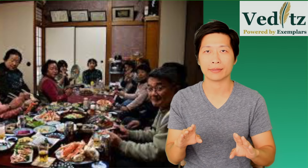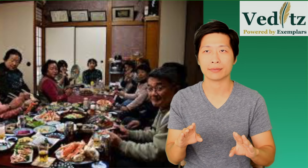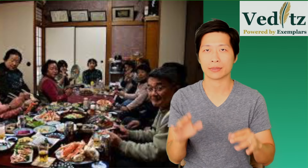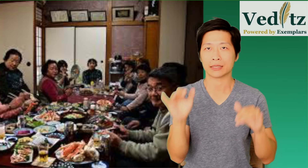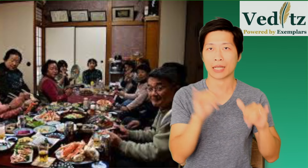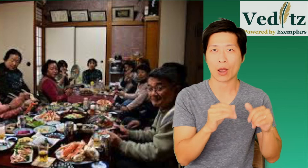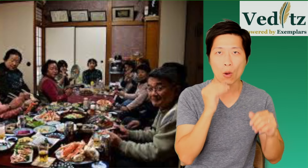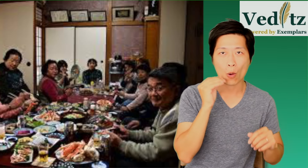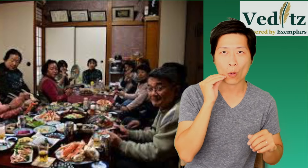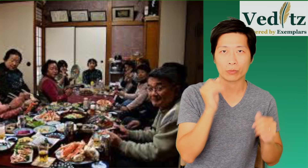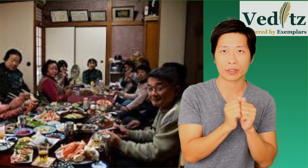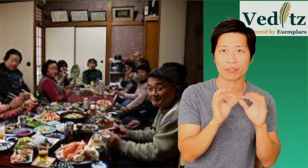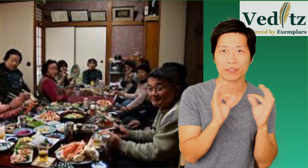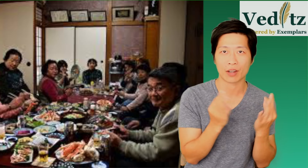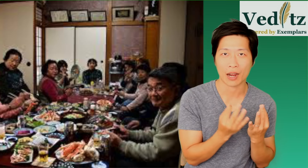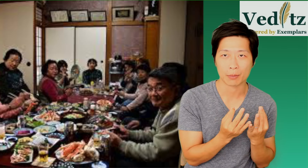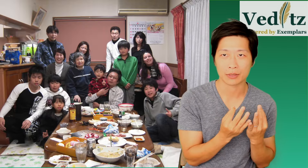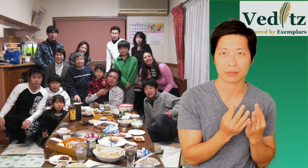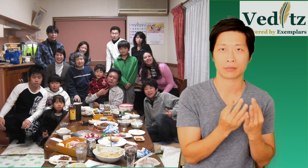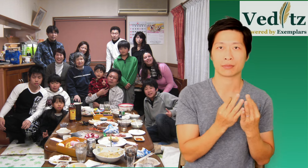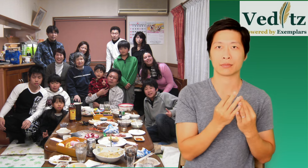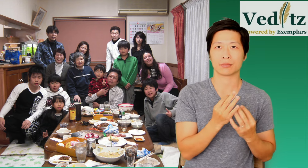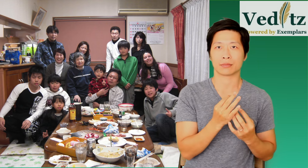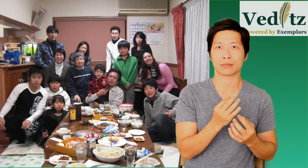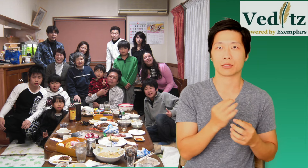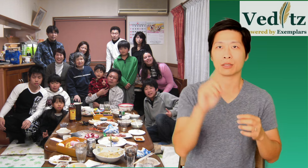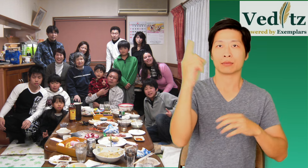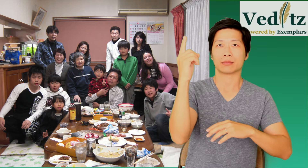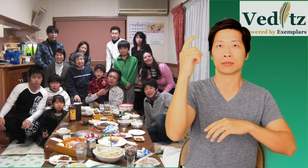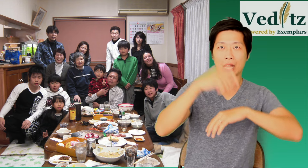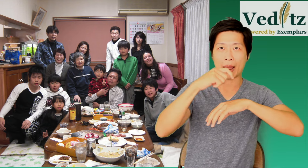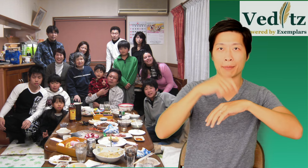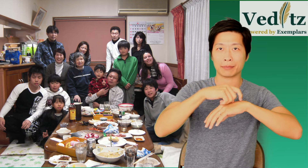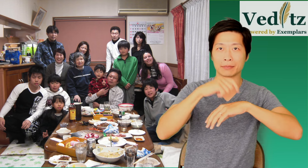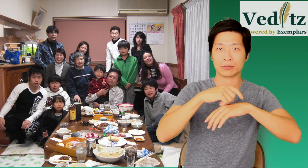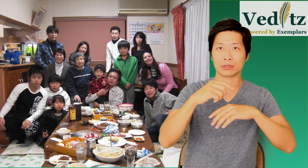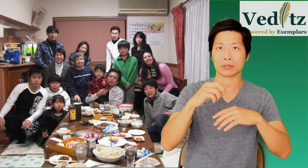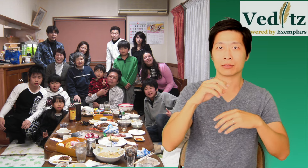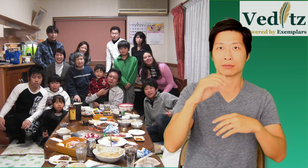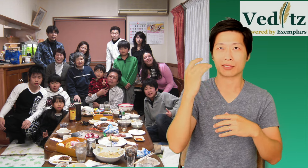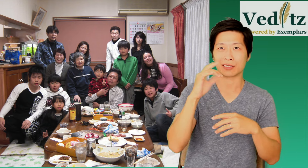When the countdown strikes midnight.